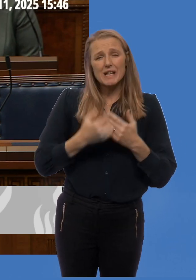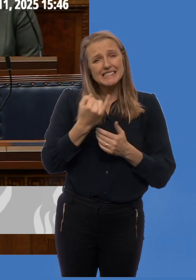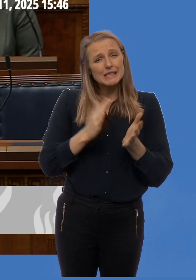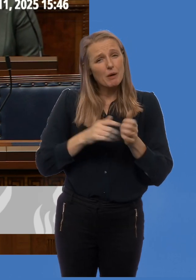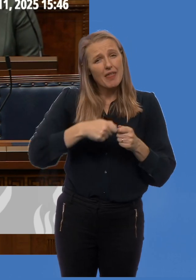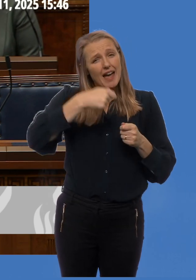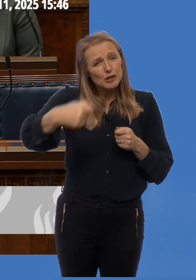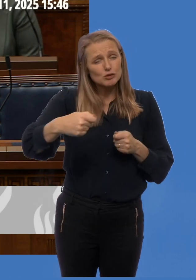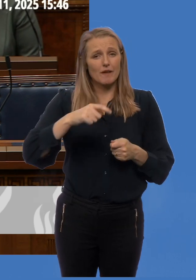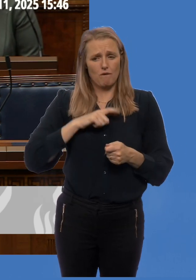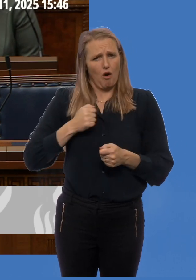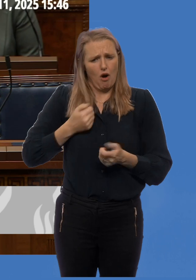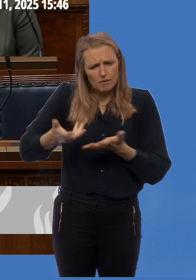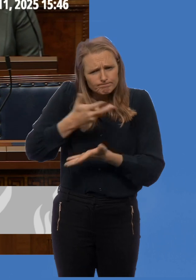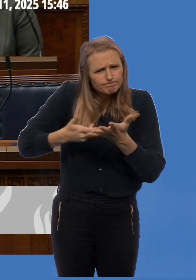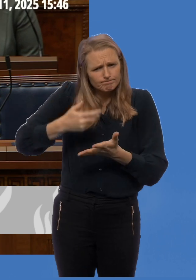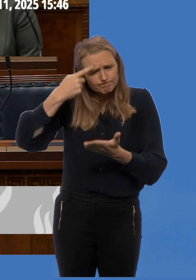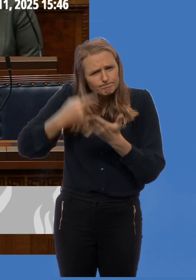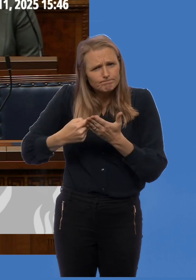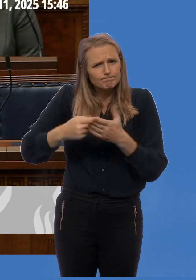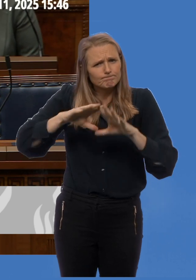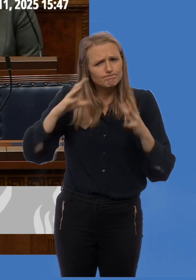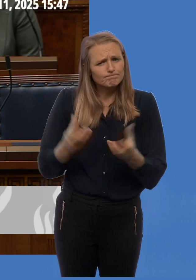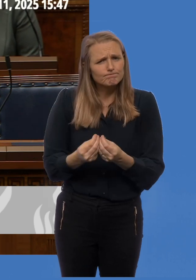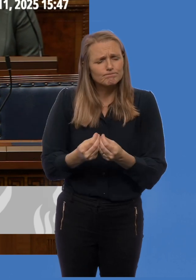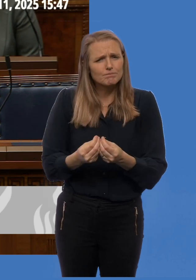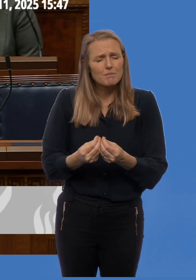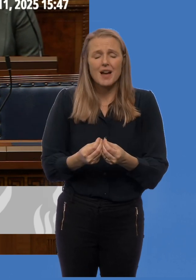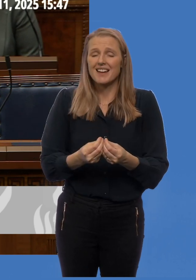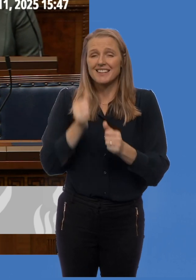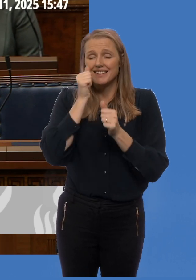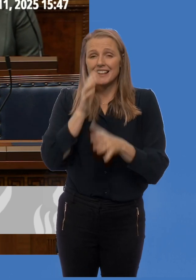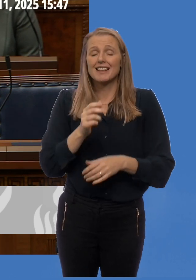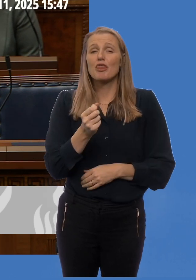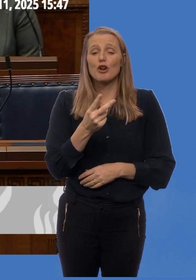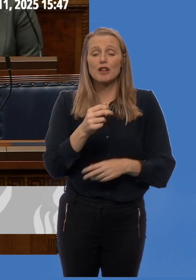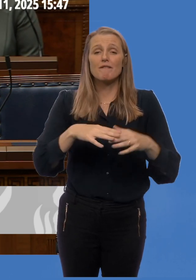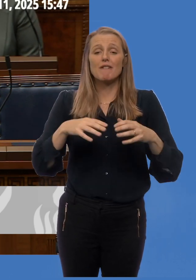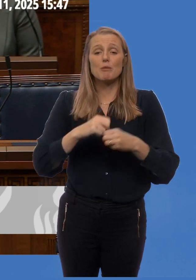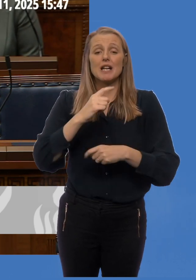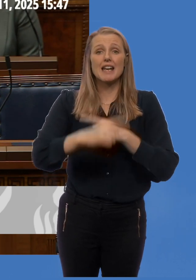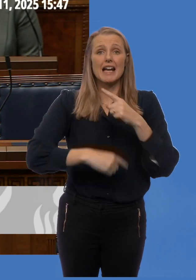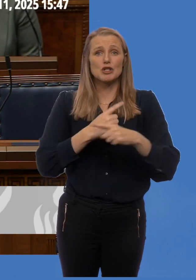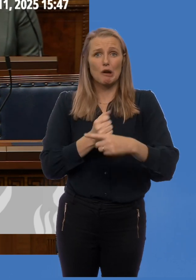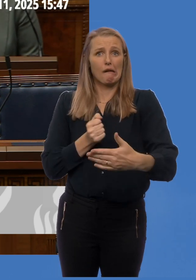Importantly, this is a limit, not a target. The committee will, of course, work diligently to conclude its scrutiny as soon as possible.